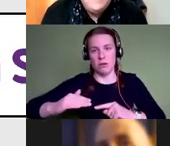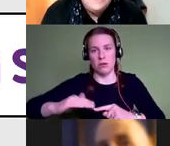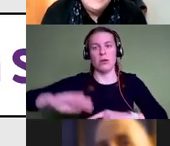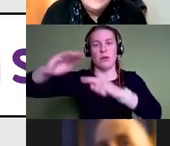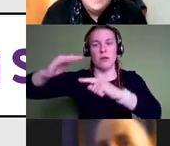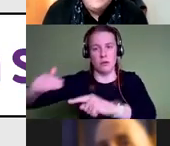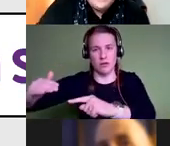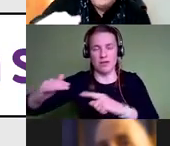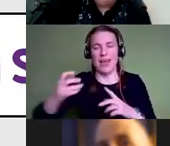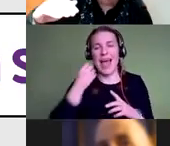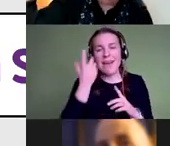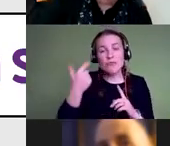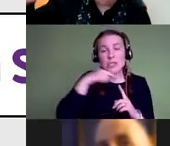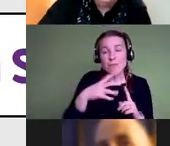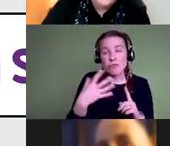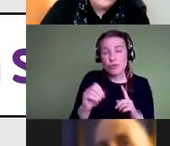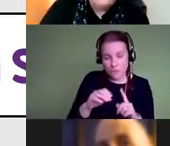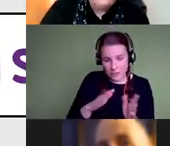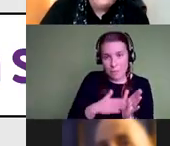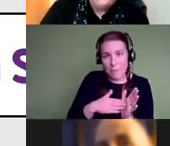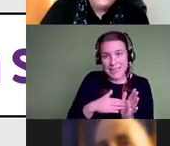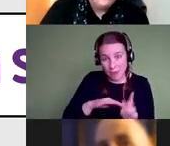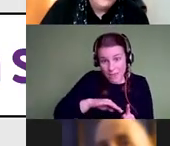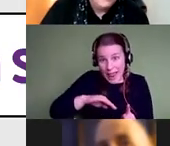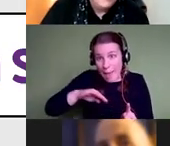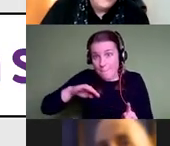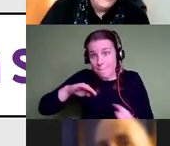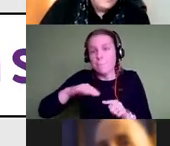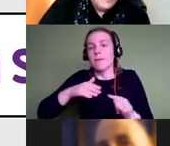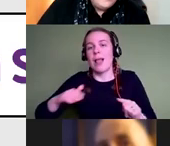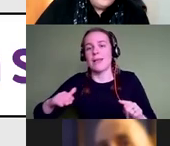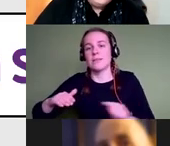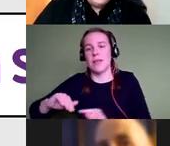I have a backpack on me which way is quite a bit, a one in